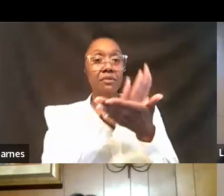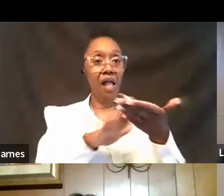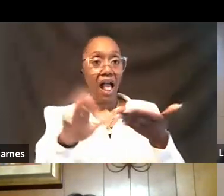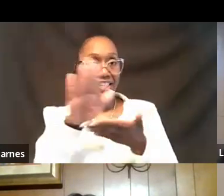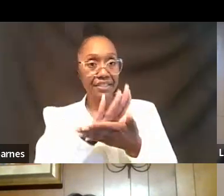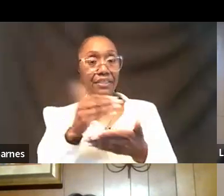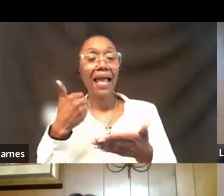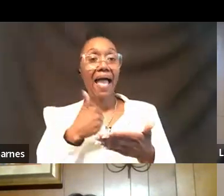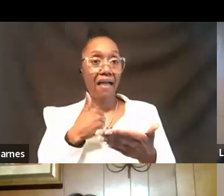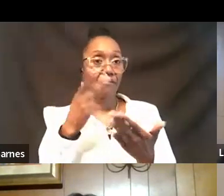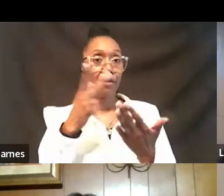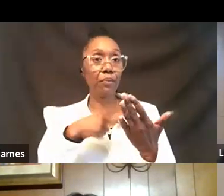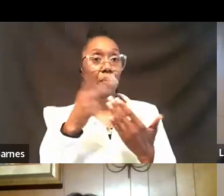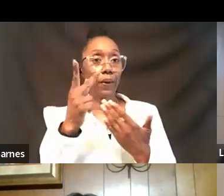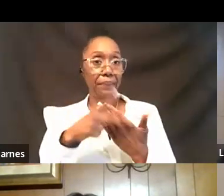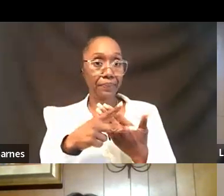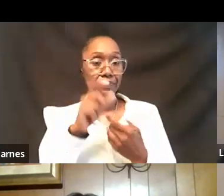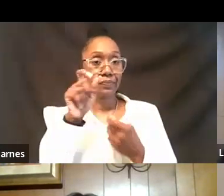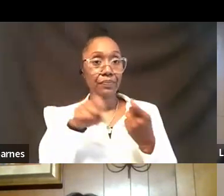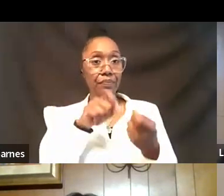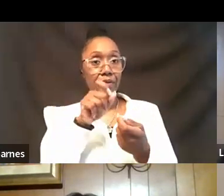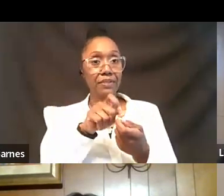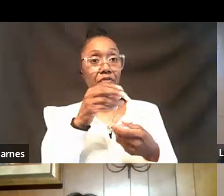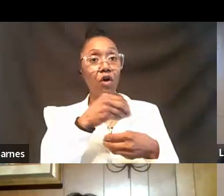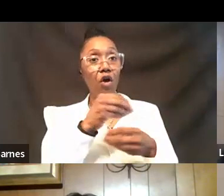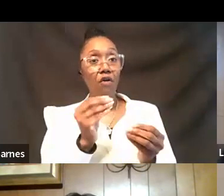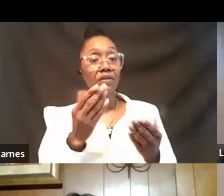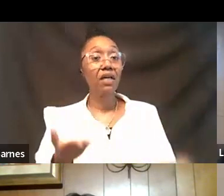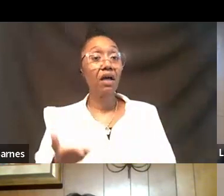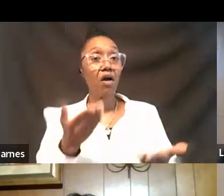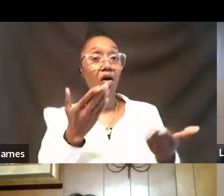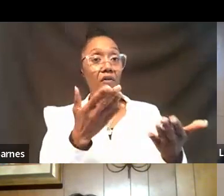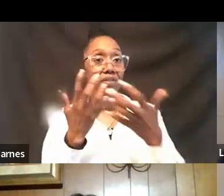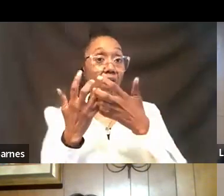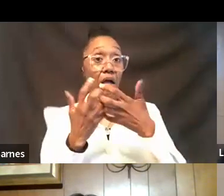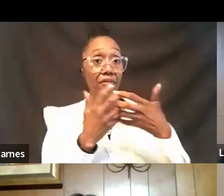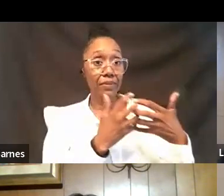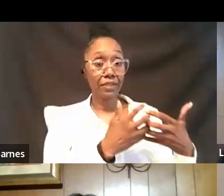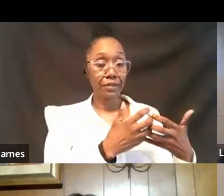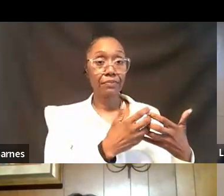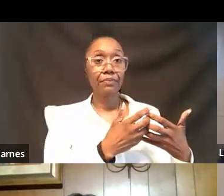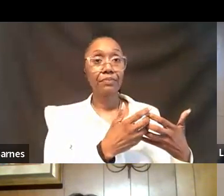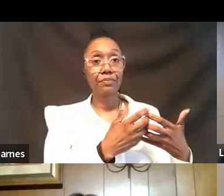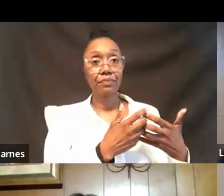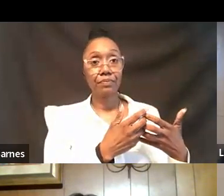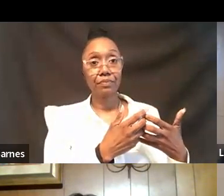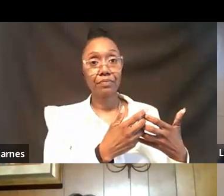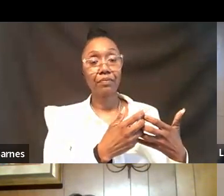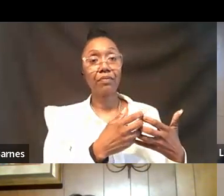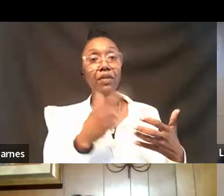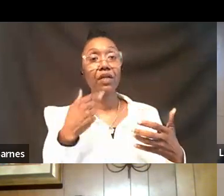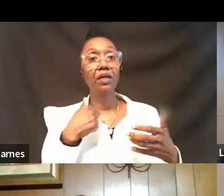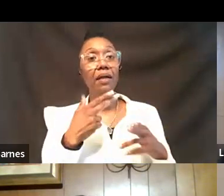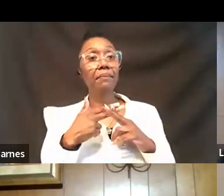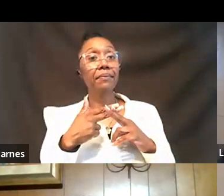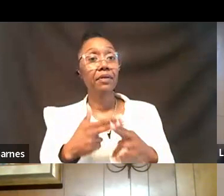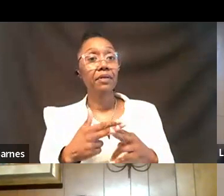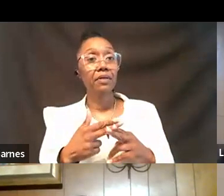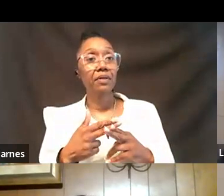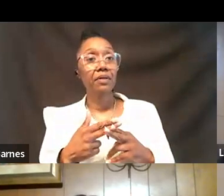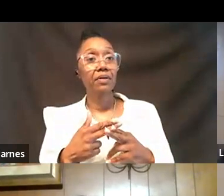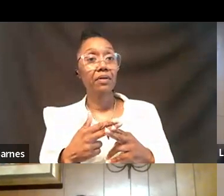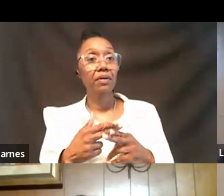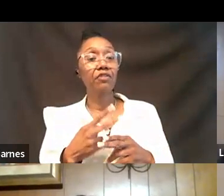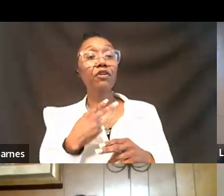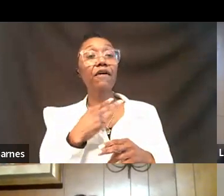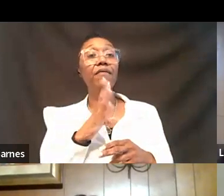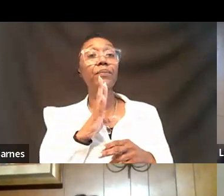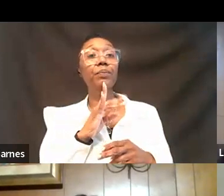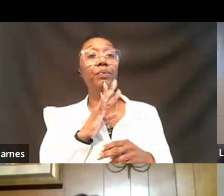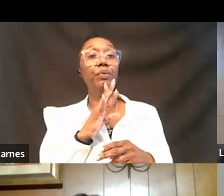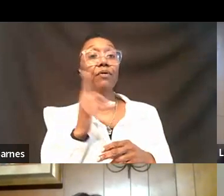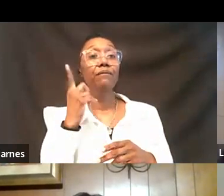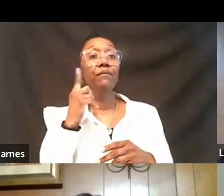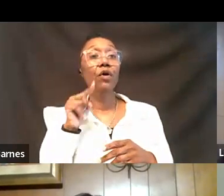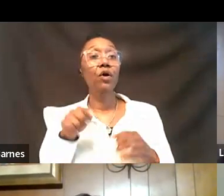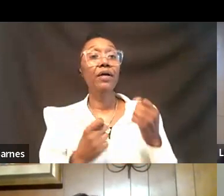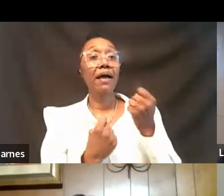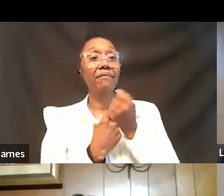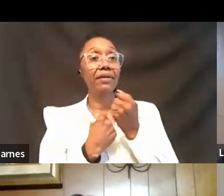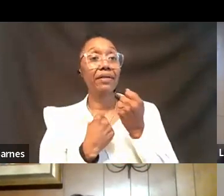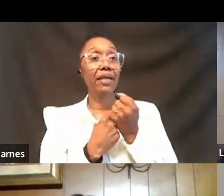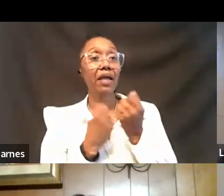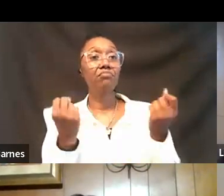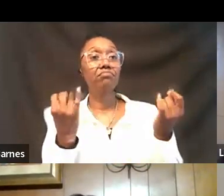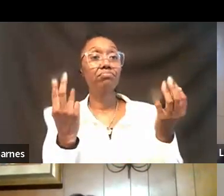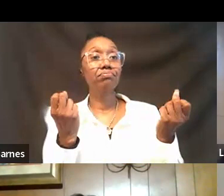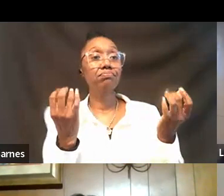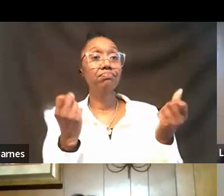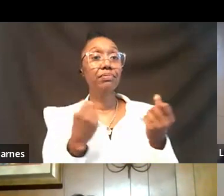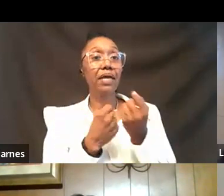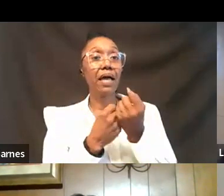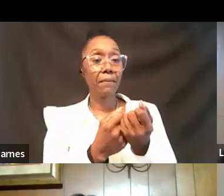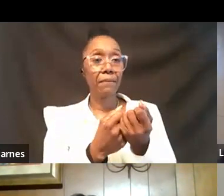Specific offices that do offer accommodation. And so, you know, as they mentioned, being, vocal advocates for that is a good way to not only help yourself but also help other people and we've Pretty well.